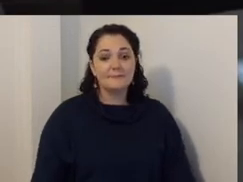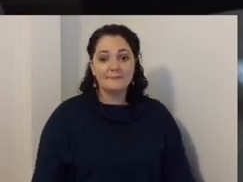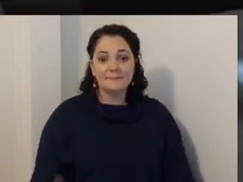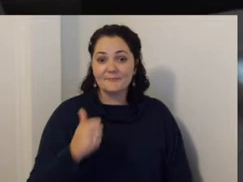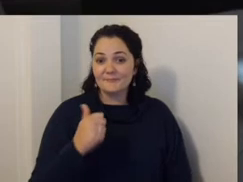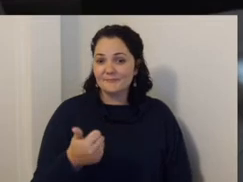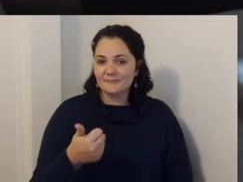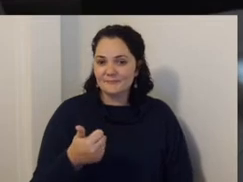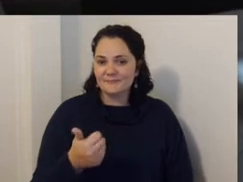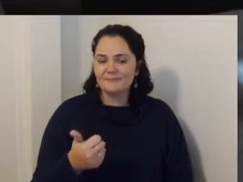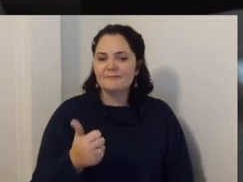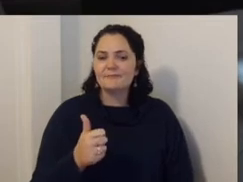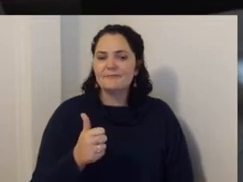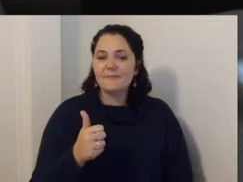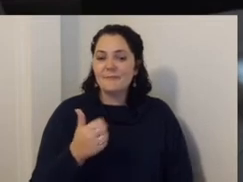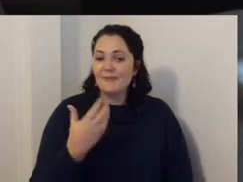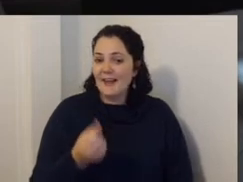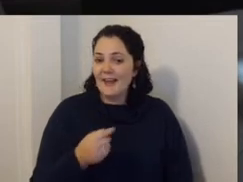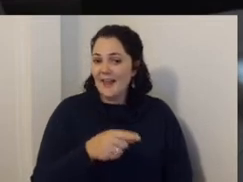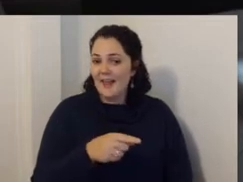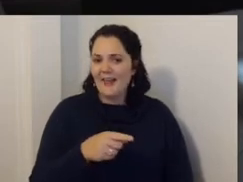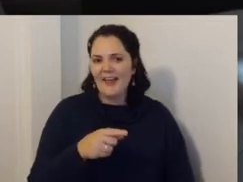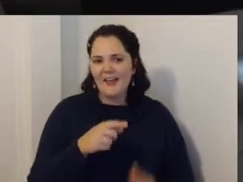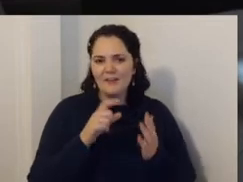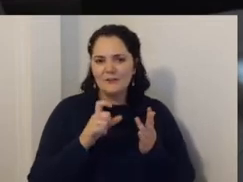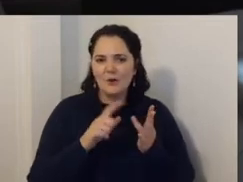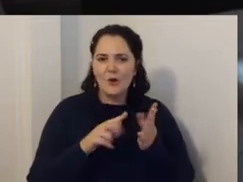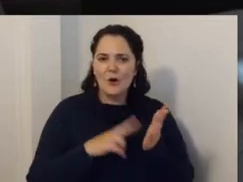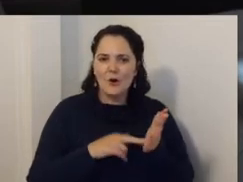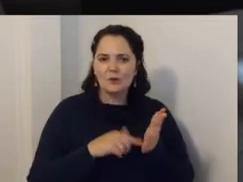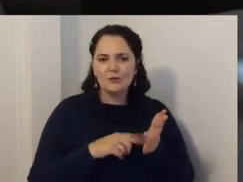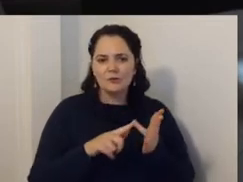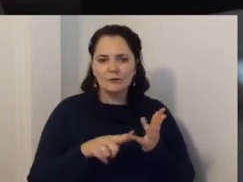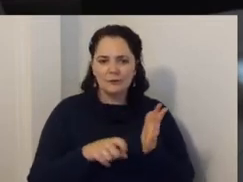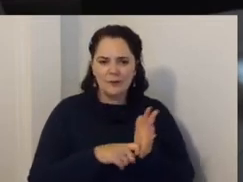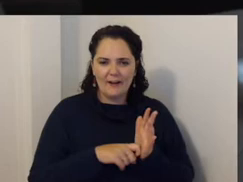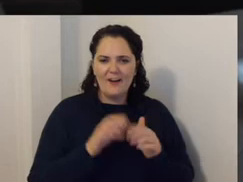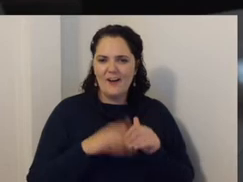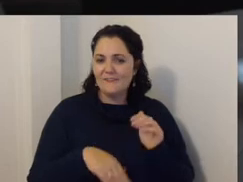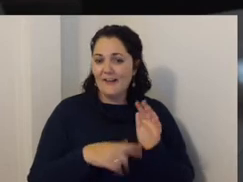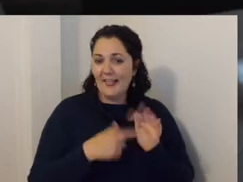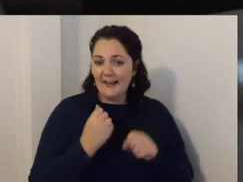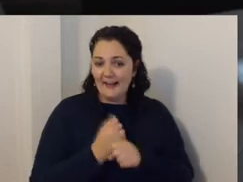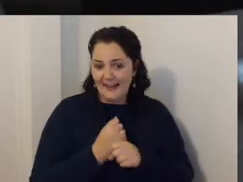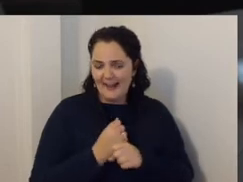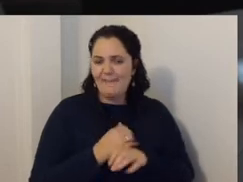alright okay I've got a quick contour there of a leg and a foot so I am going to start uh don't